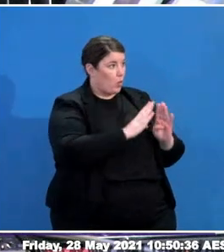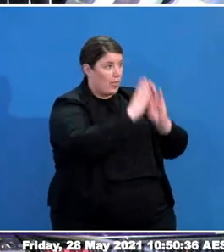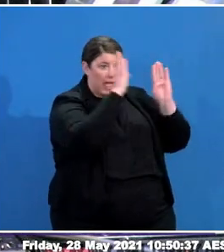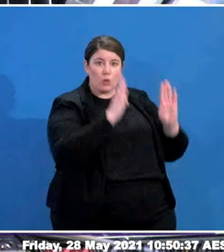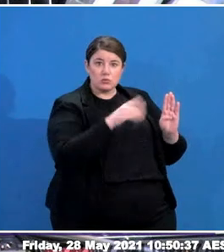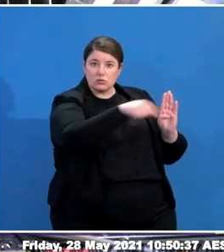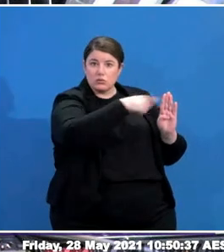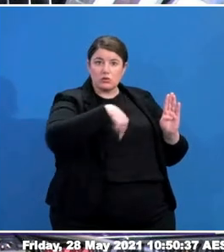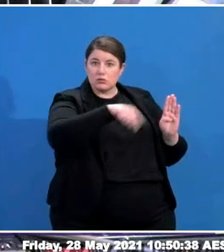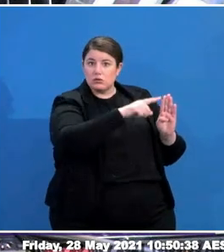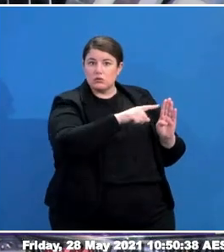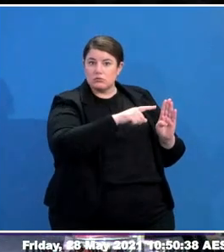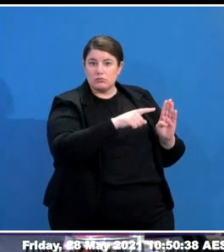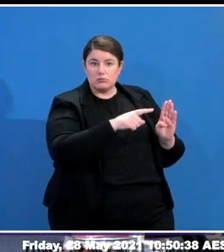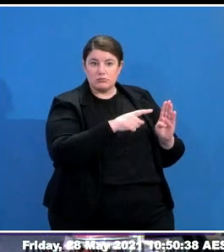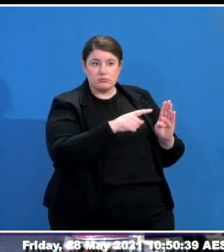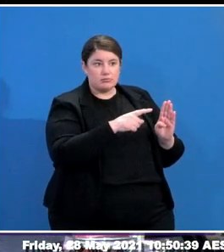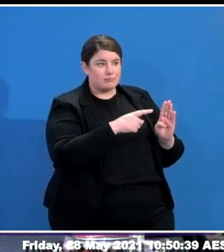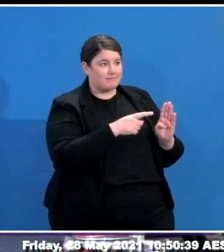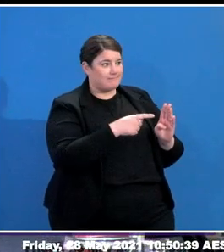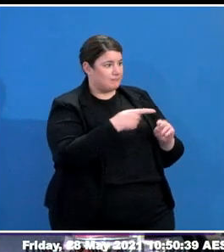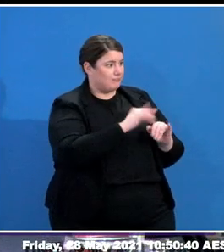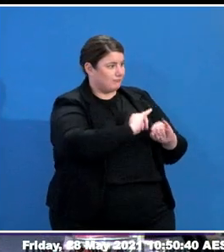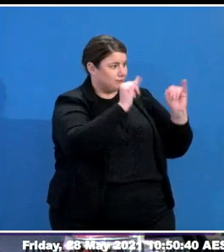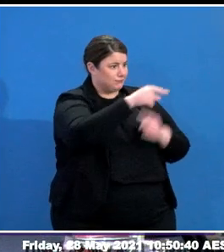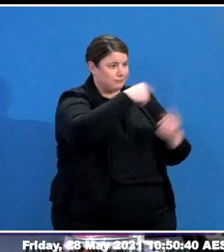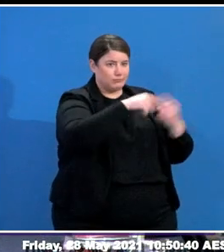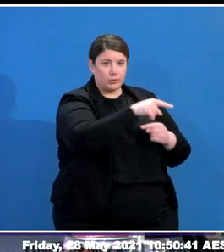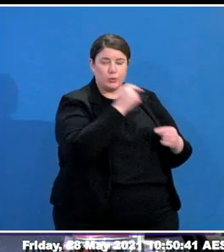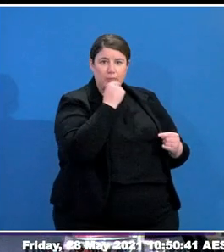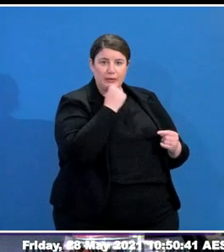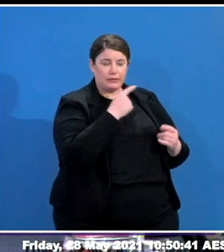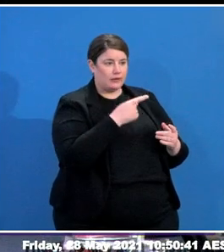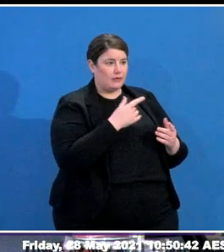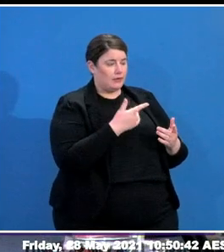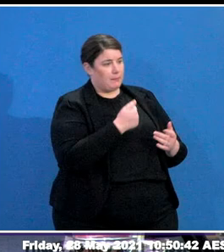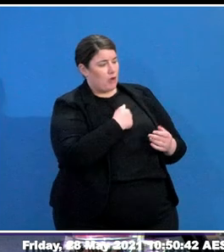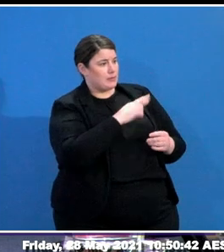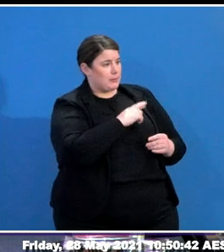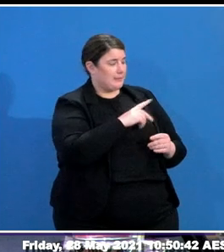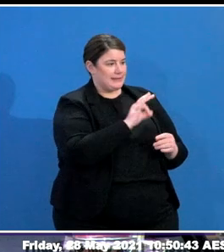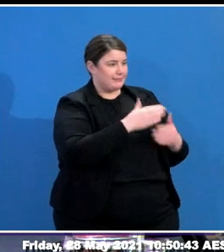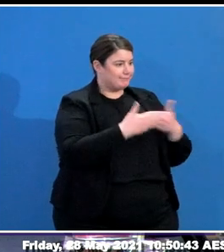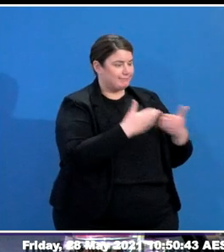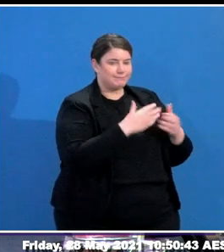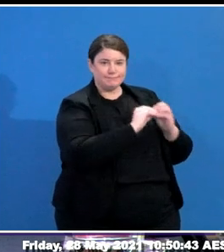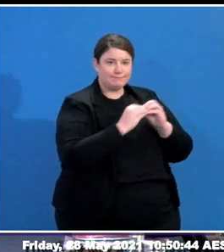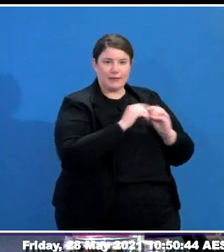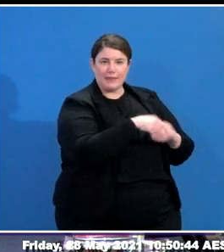to get to this crisis point? I've always accepted responsibility in my role, and my whole team accepted responsibility.